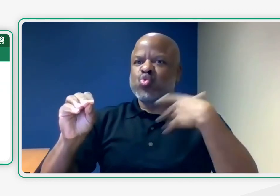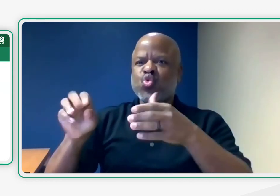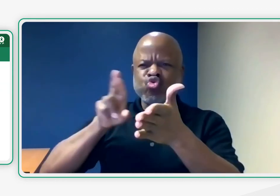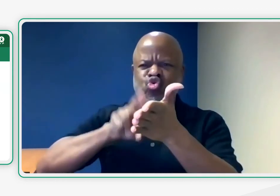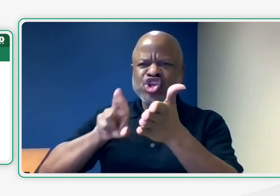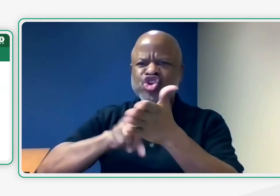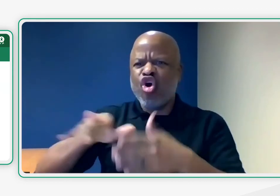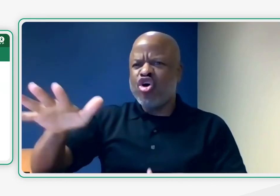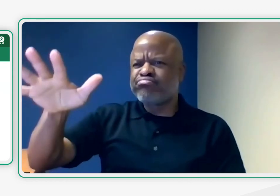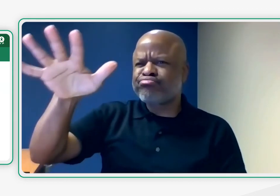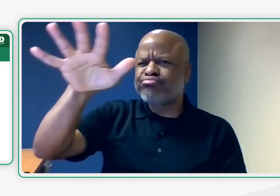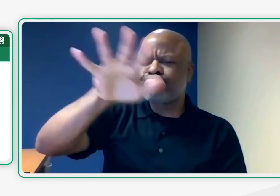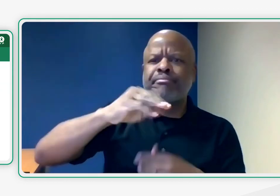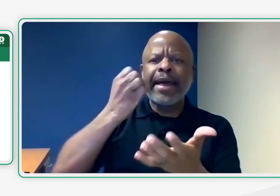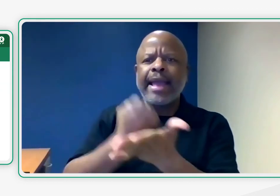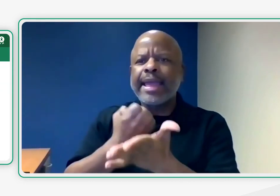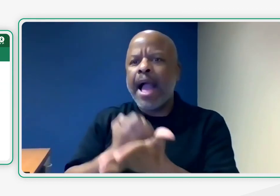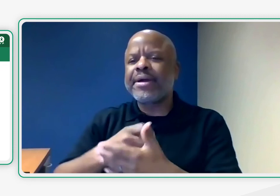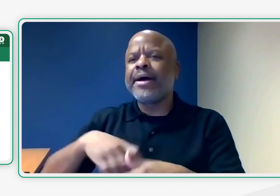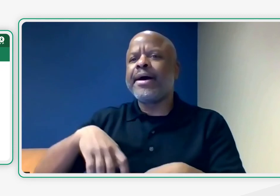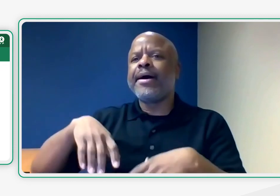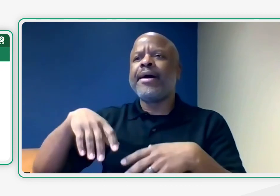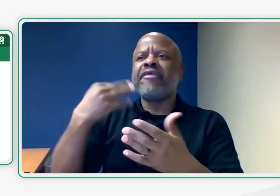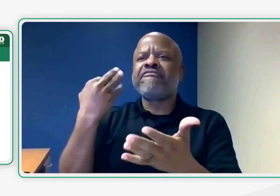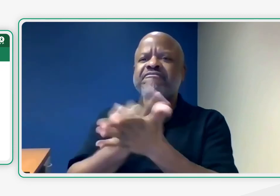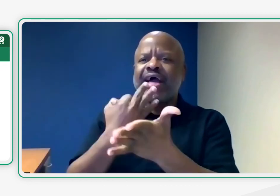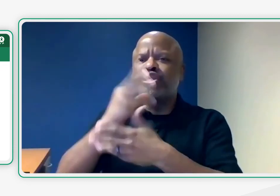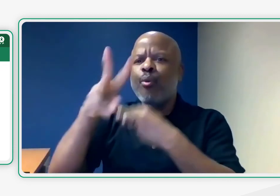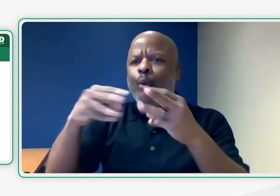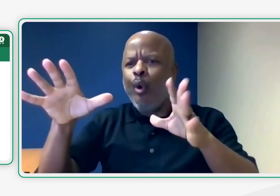Yes, you are correct. 30% should be the maximum. And research proves this.